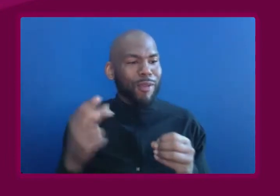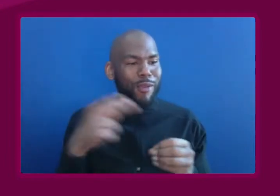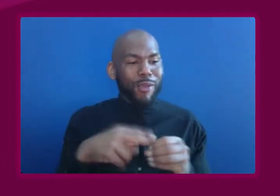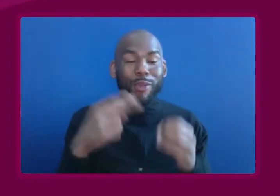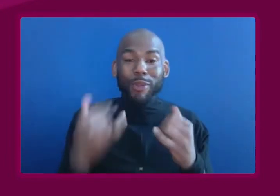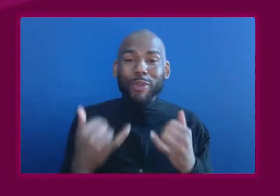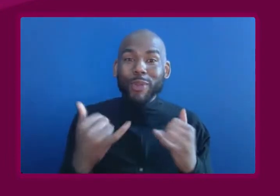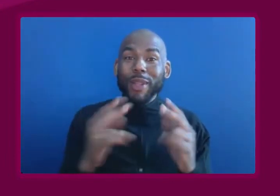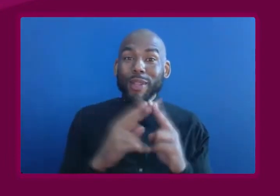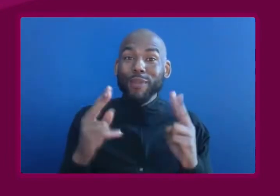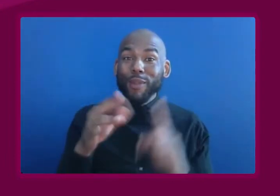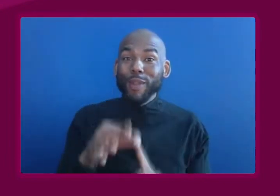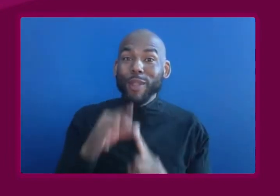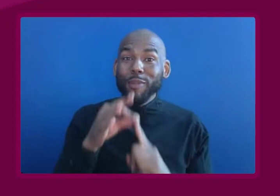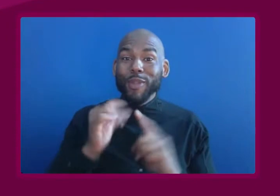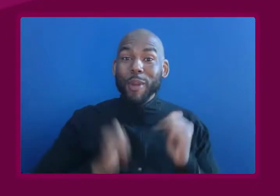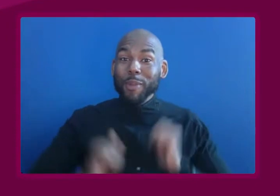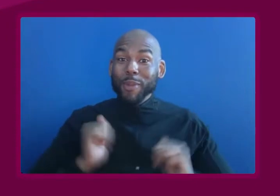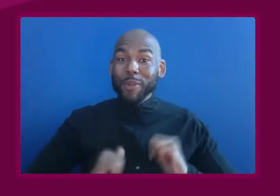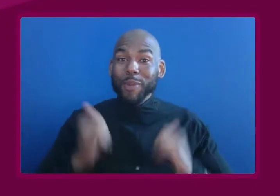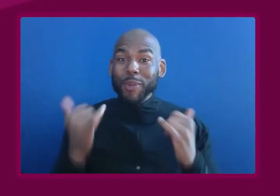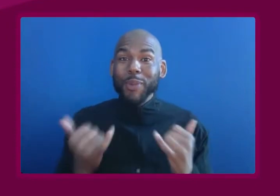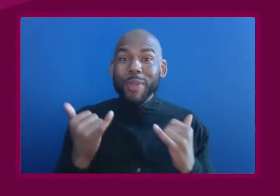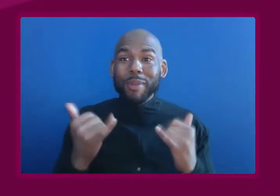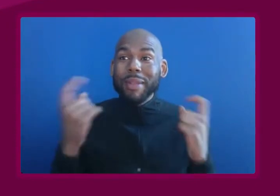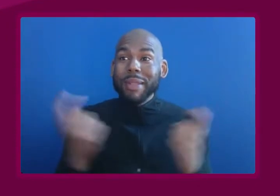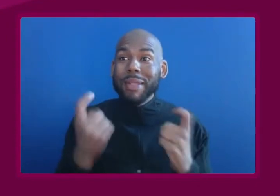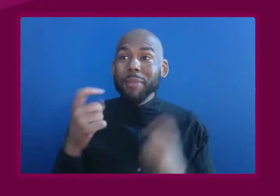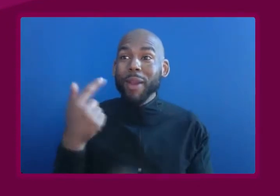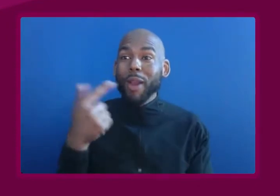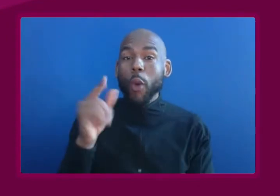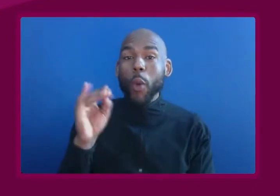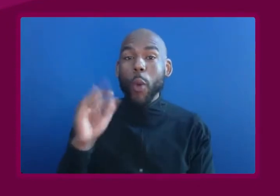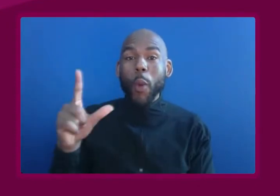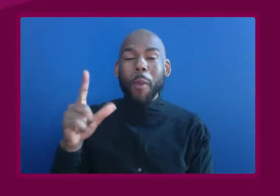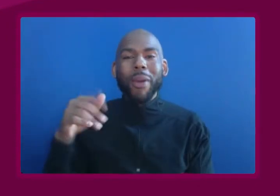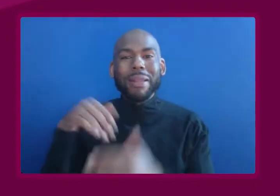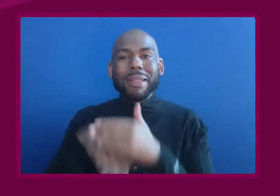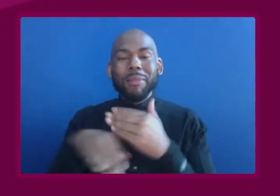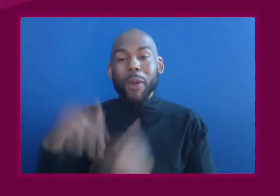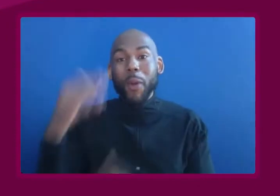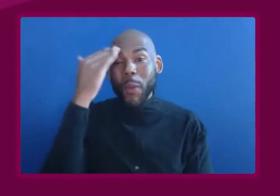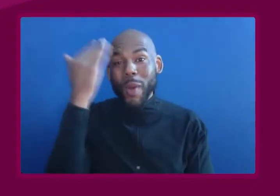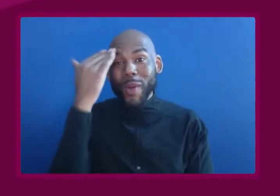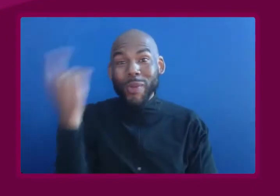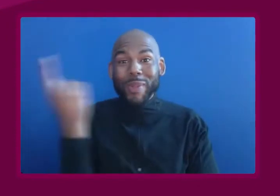for today's very special episode of our podcast to celebrate Global Accessibility Awareness Day.